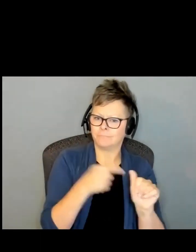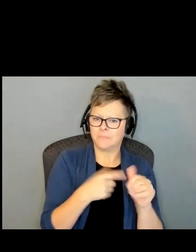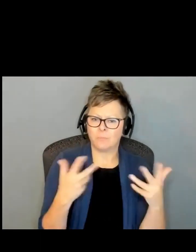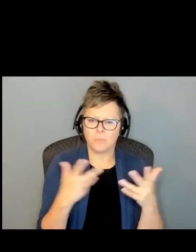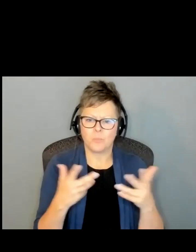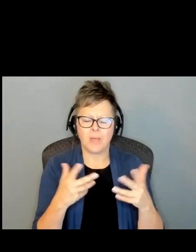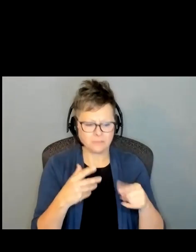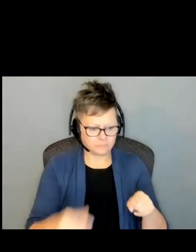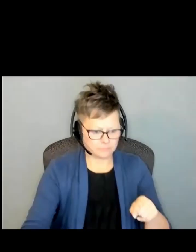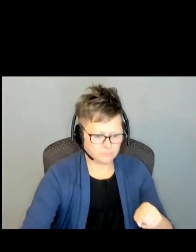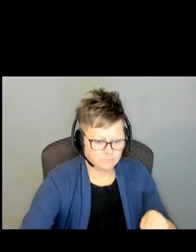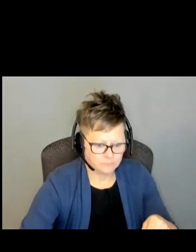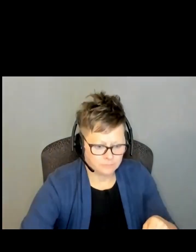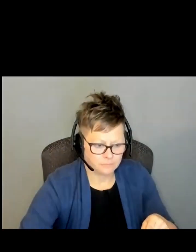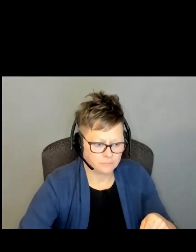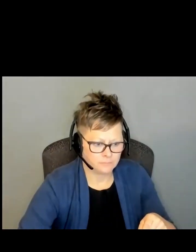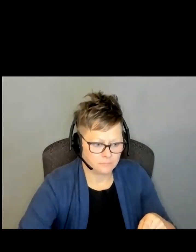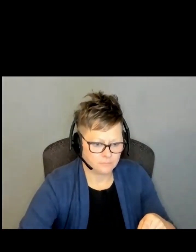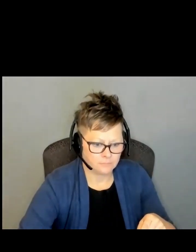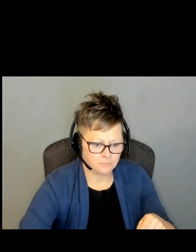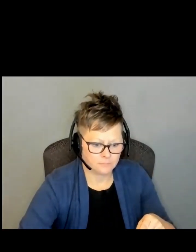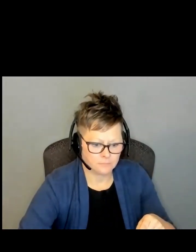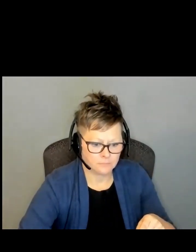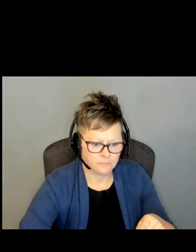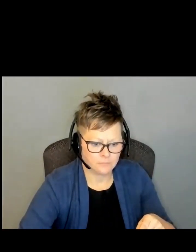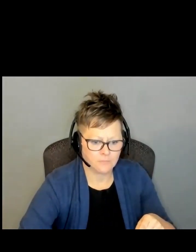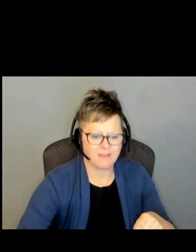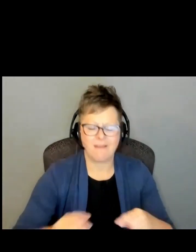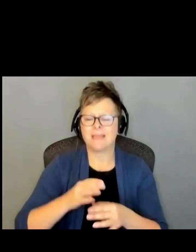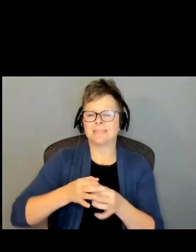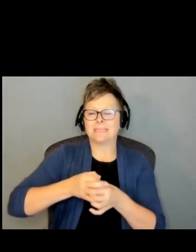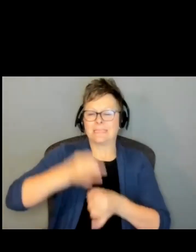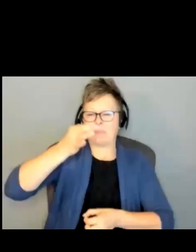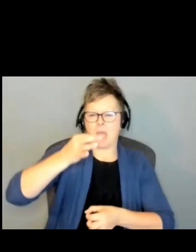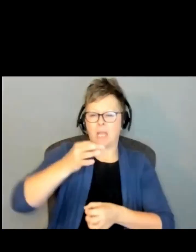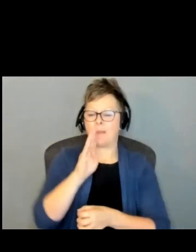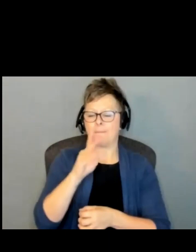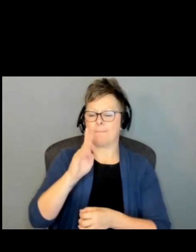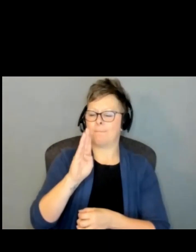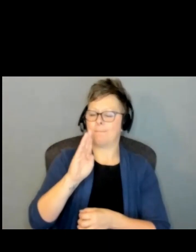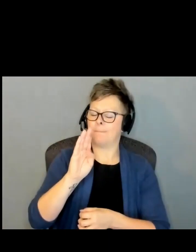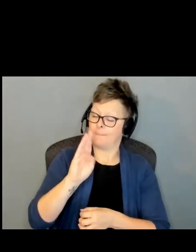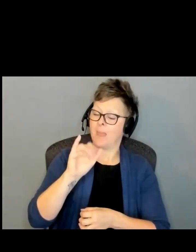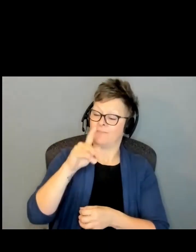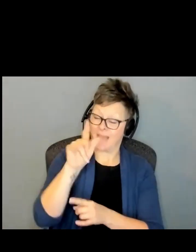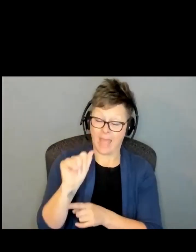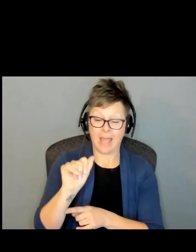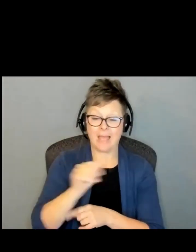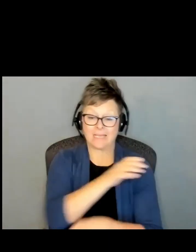Hospital in the spina bifida and spinal cord injury clinic serving youth ages 14 to 19